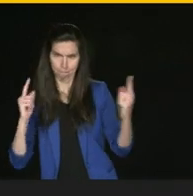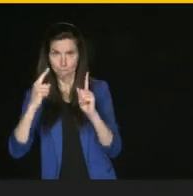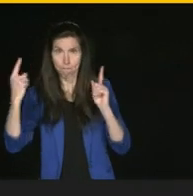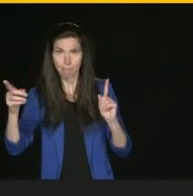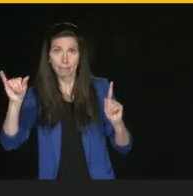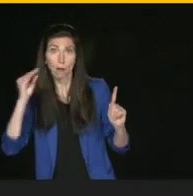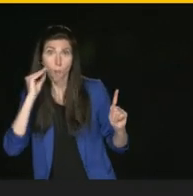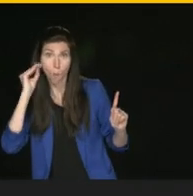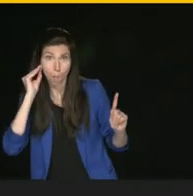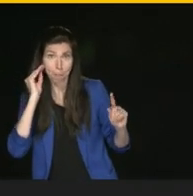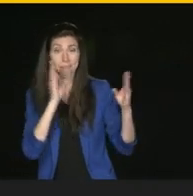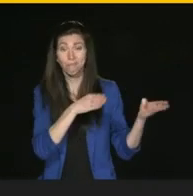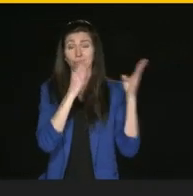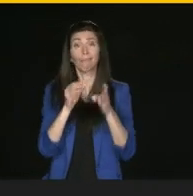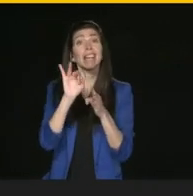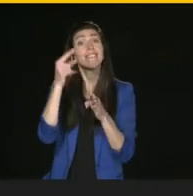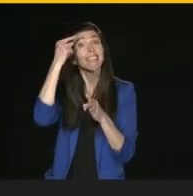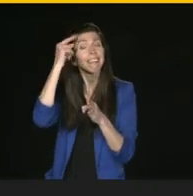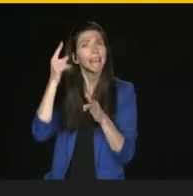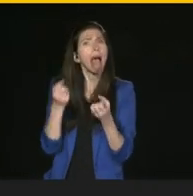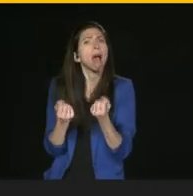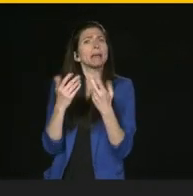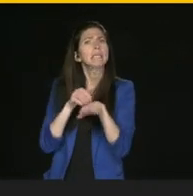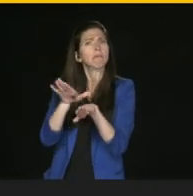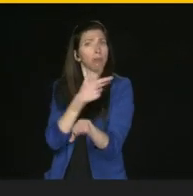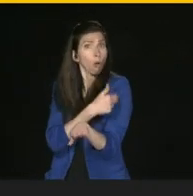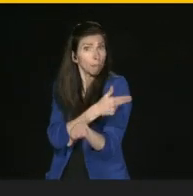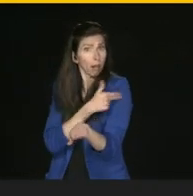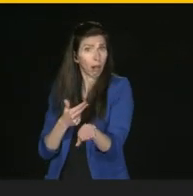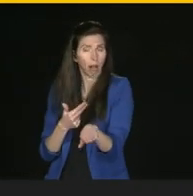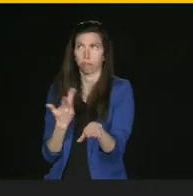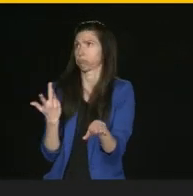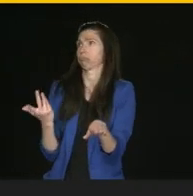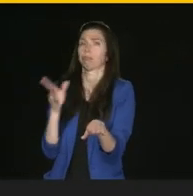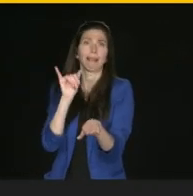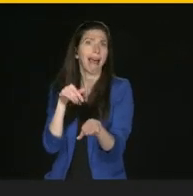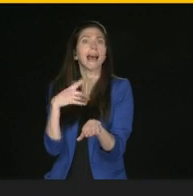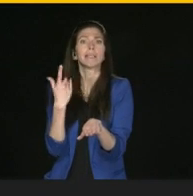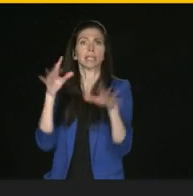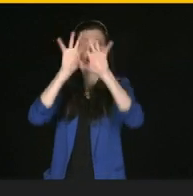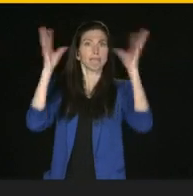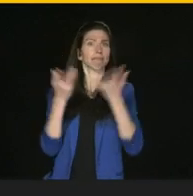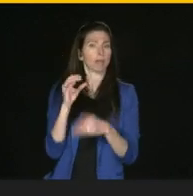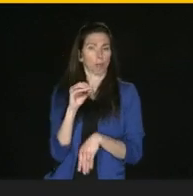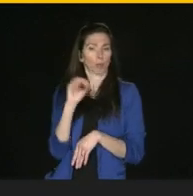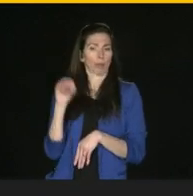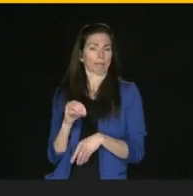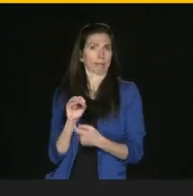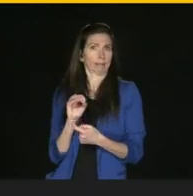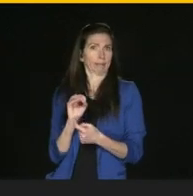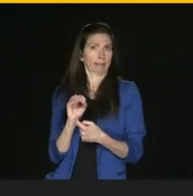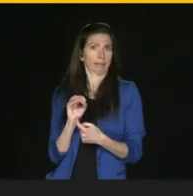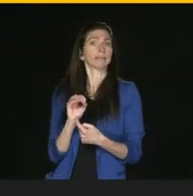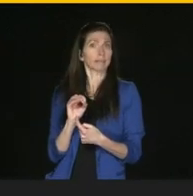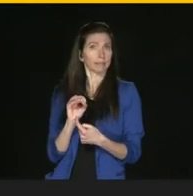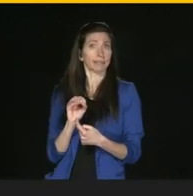IF YOU'RE LOOKING AT HOSPITALIZATION, THERE'S QUITE A WIDE RANGE. I CAN GIVE YOU A FIGURE, IT'S A CERTAIN PERCENTAGE.